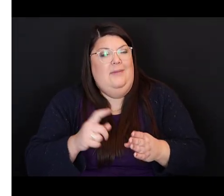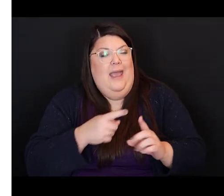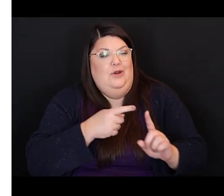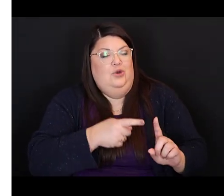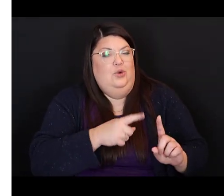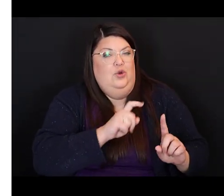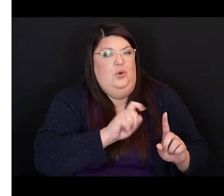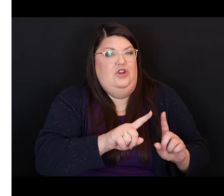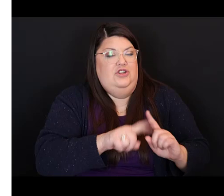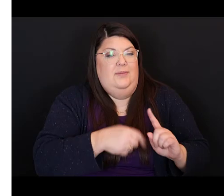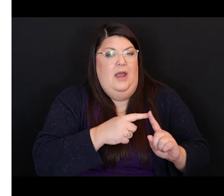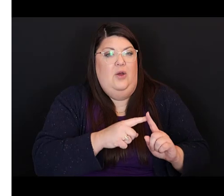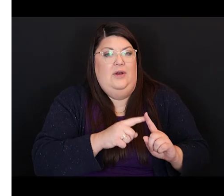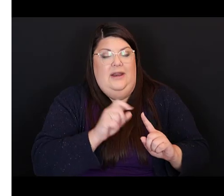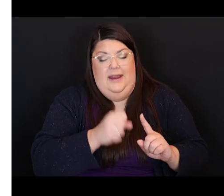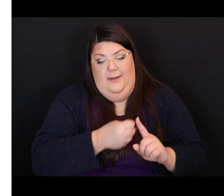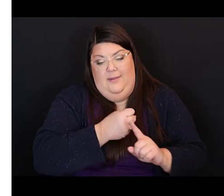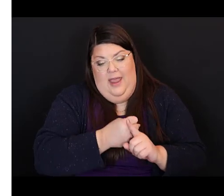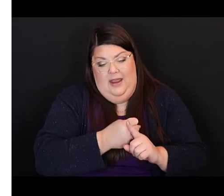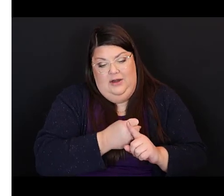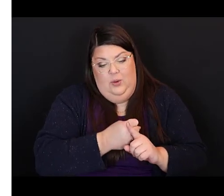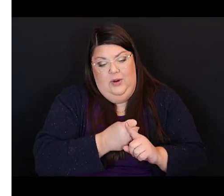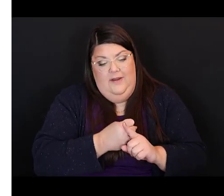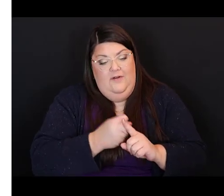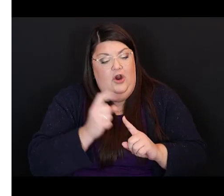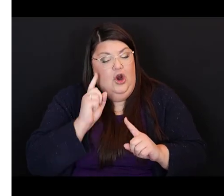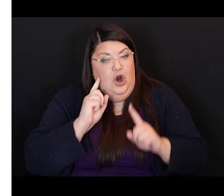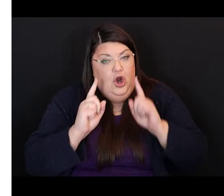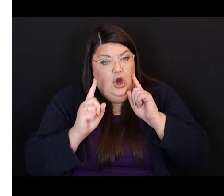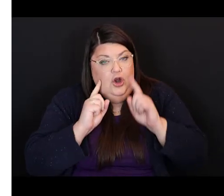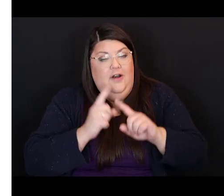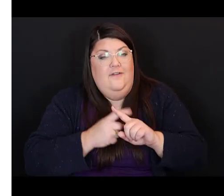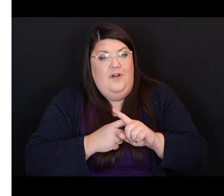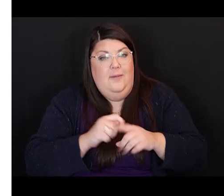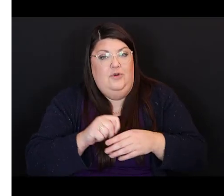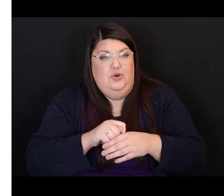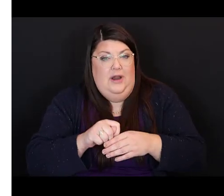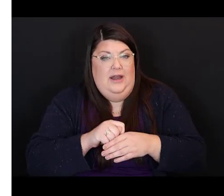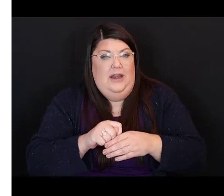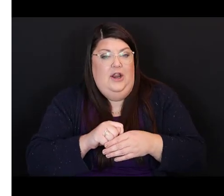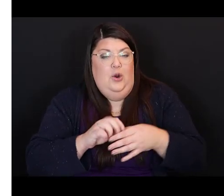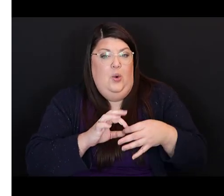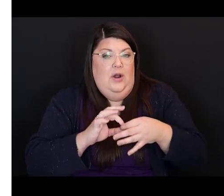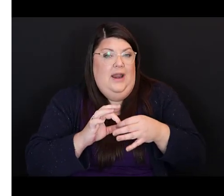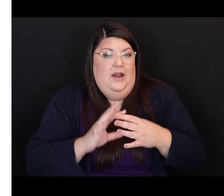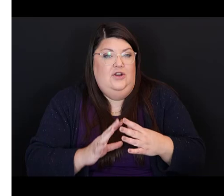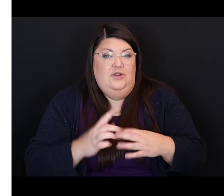back to your question about impact. So, we've heard from training coordinators right, we need